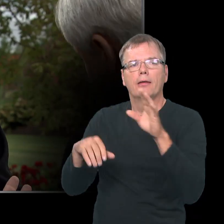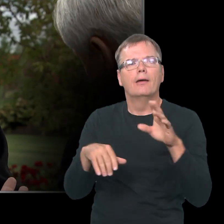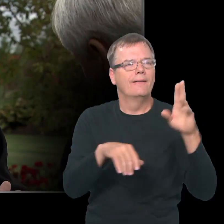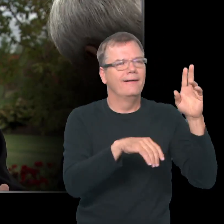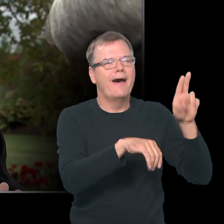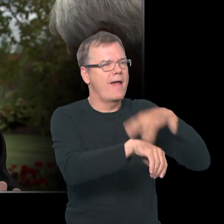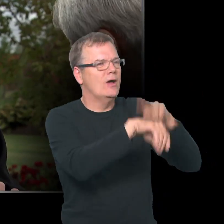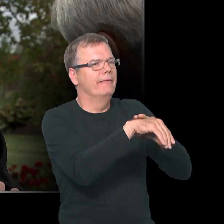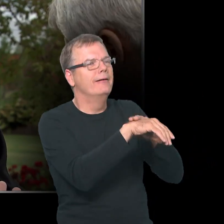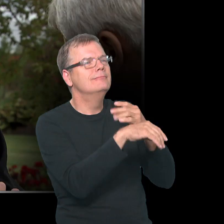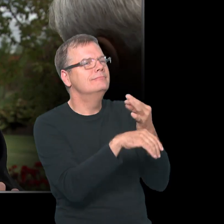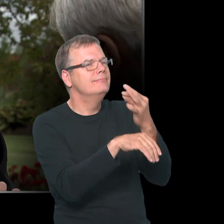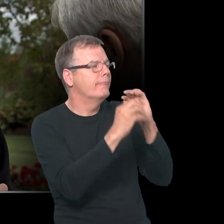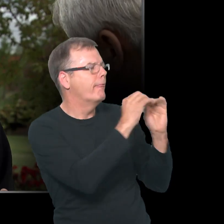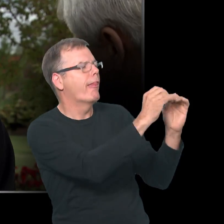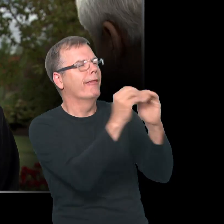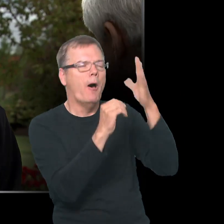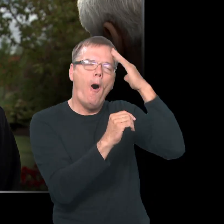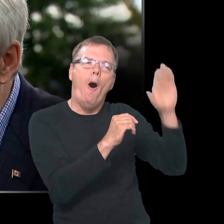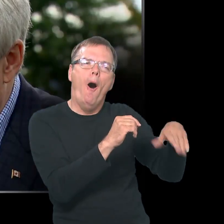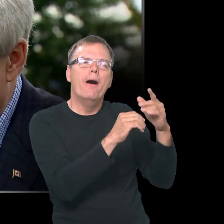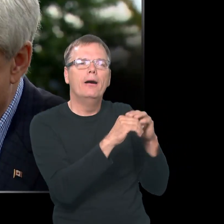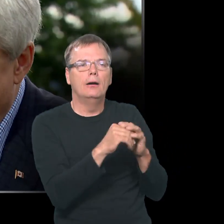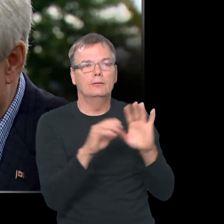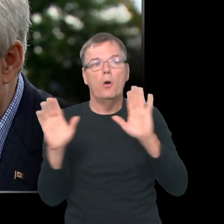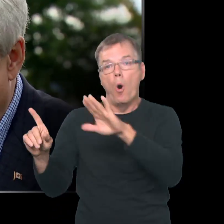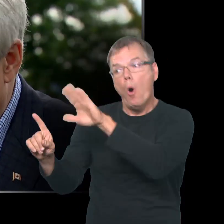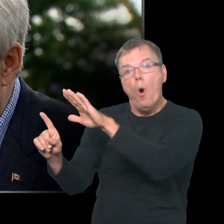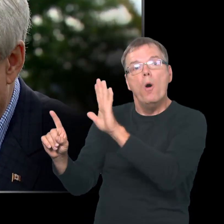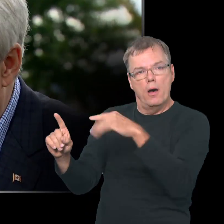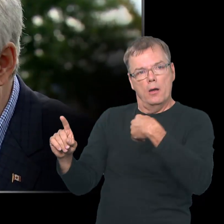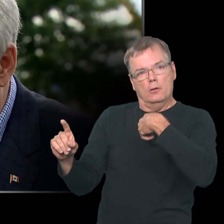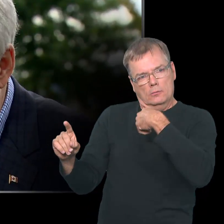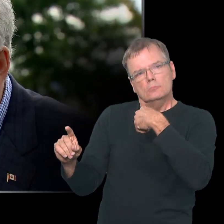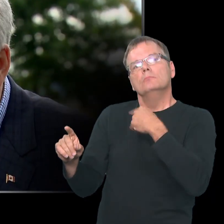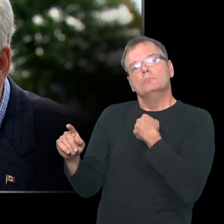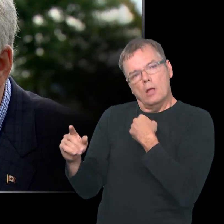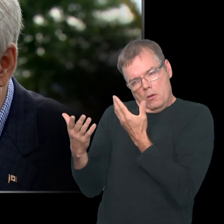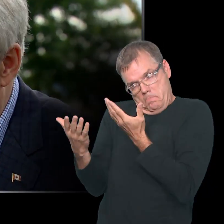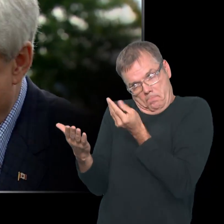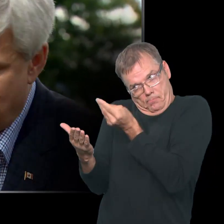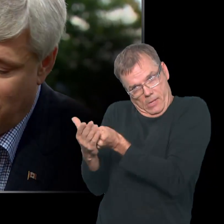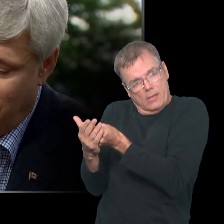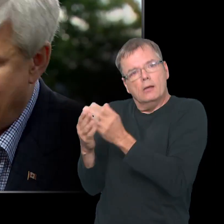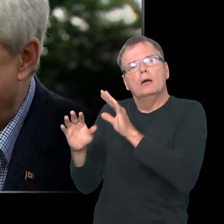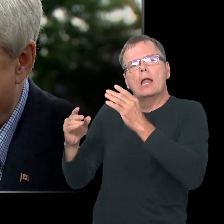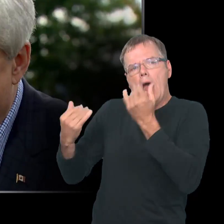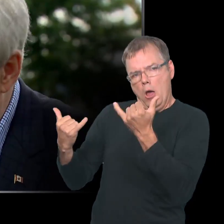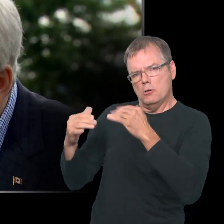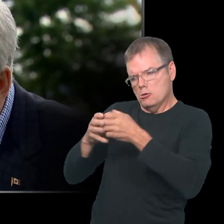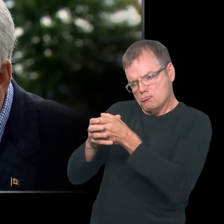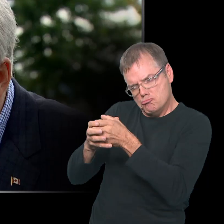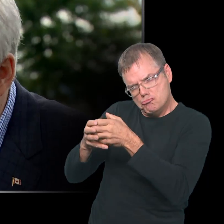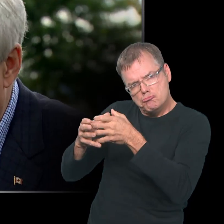around economists among that. We have had job-- Gosh, what a surprise. A debate among economists? We've had job creation over the period